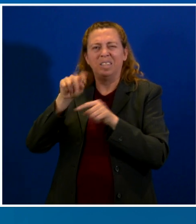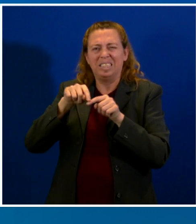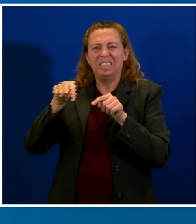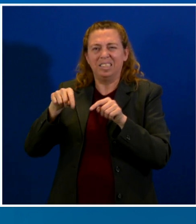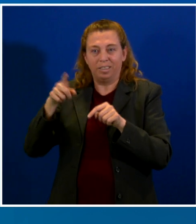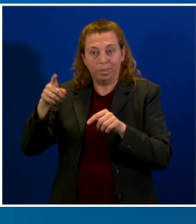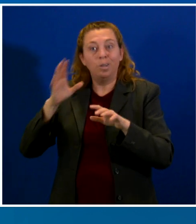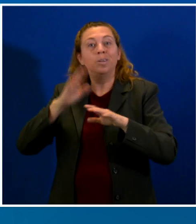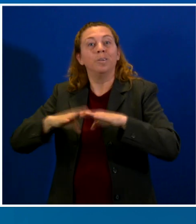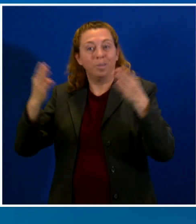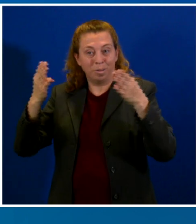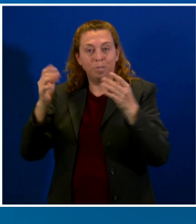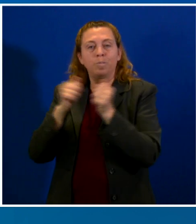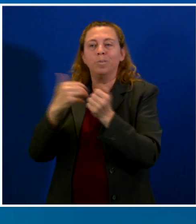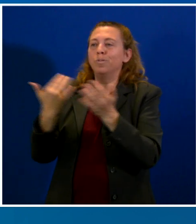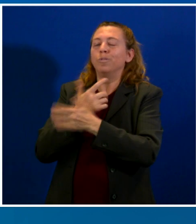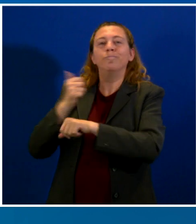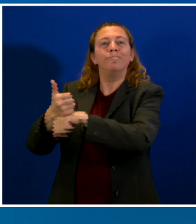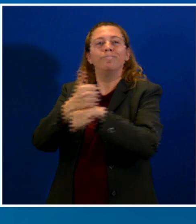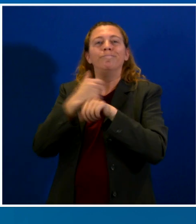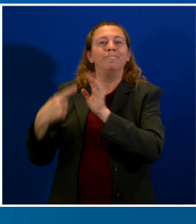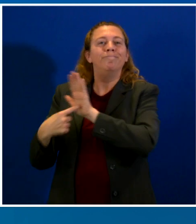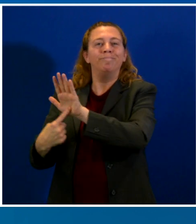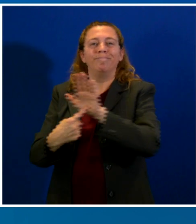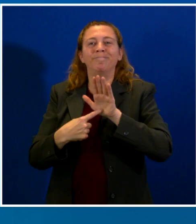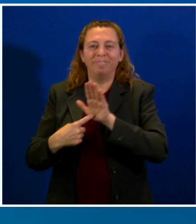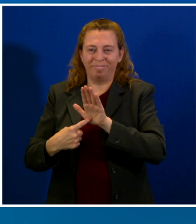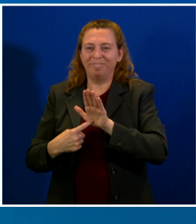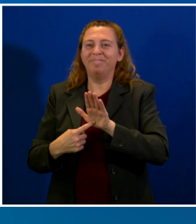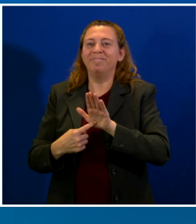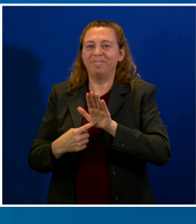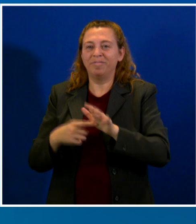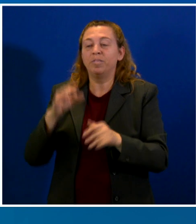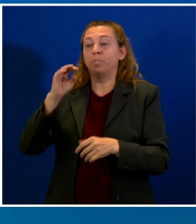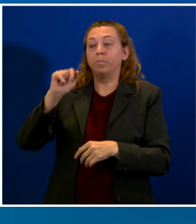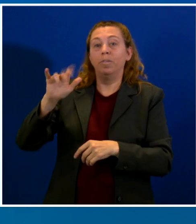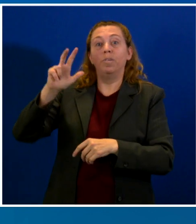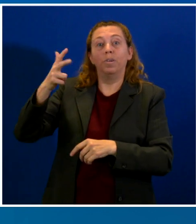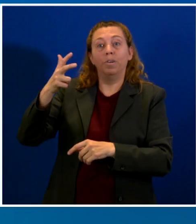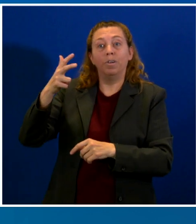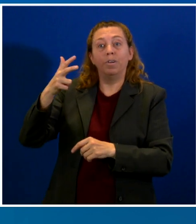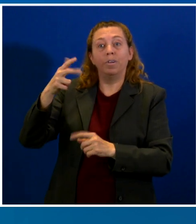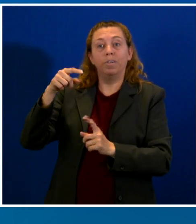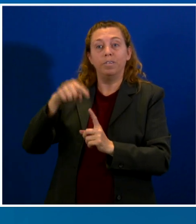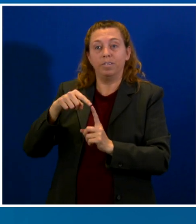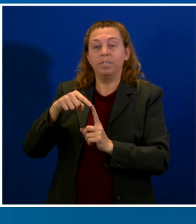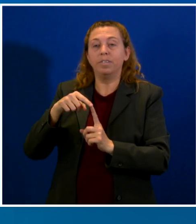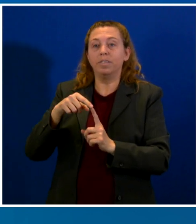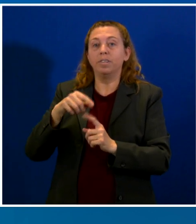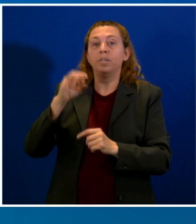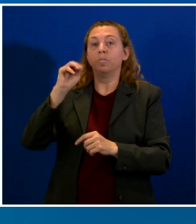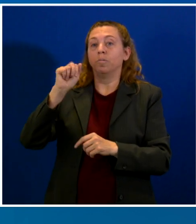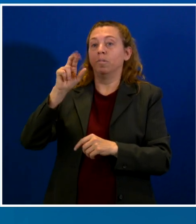And starting May 3rd, the City's Marshall and Firstenburg Community Centers are back in action.